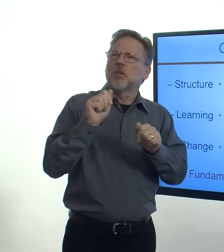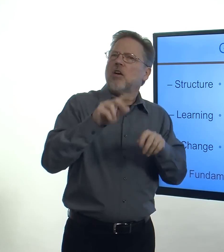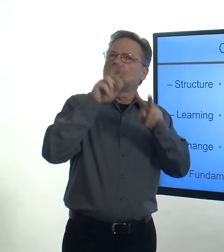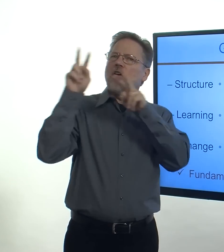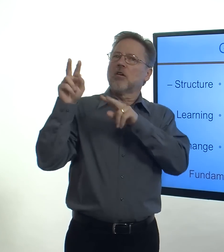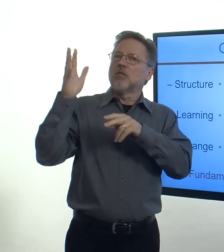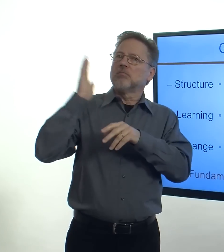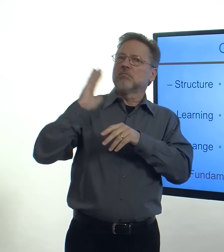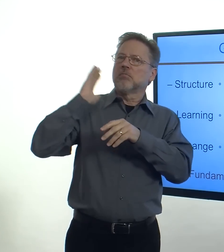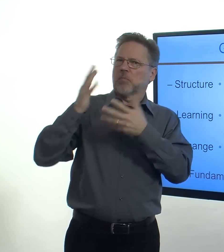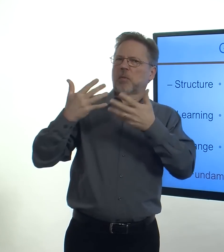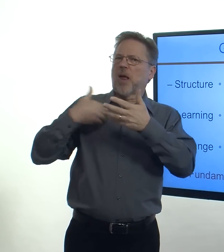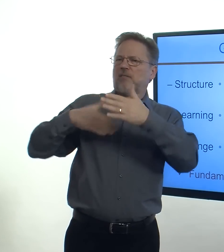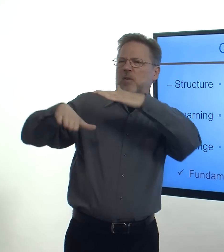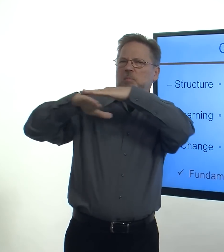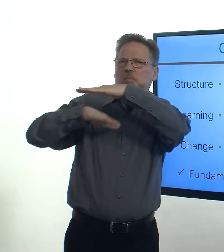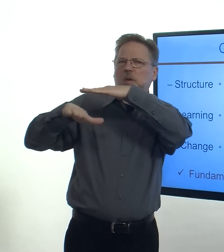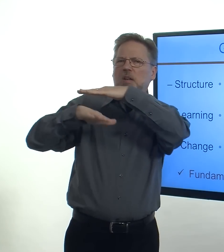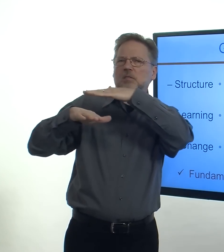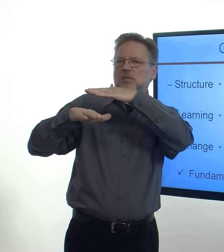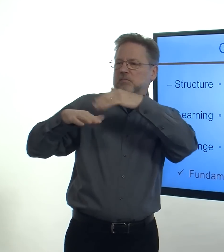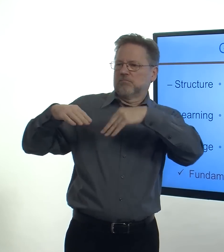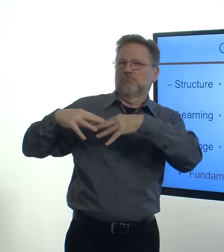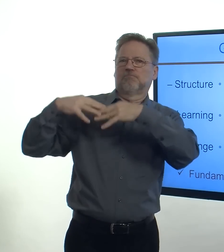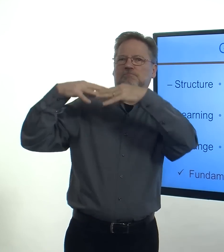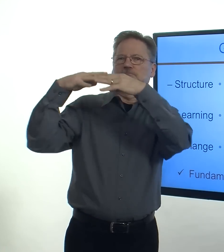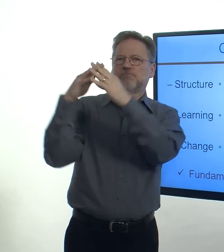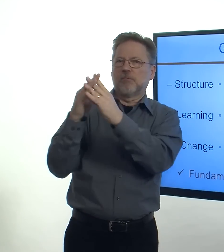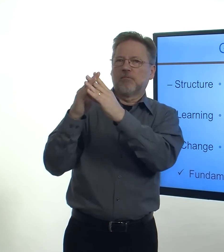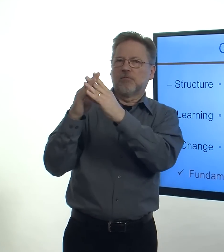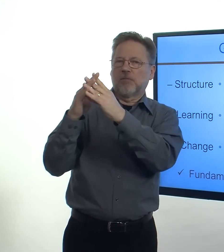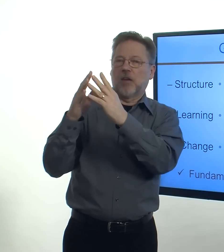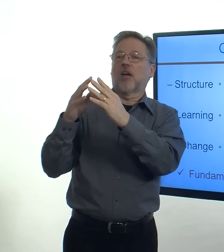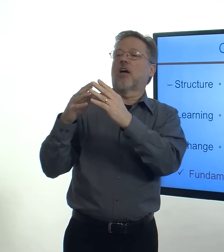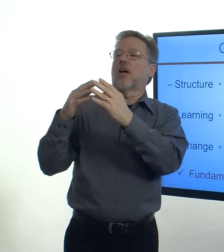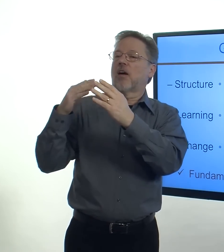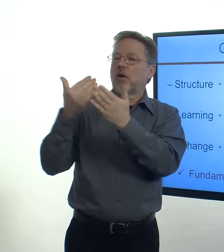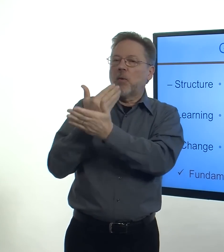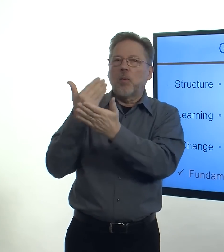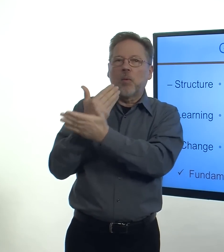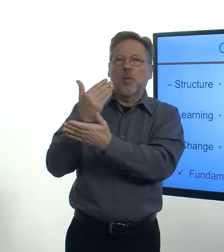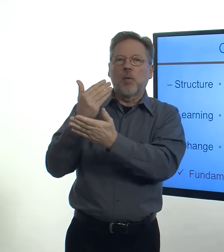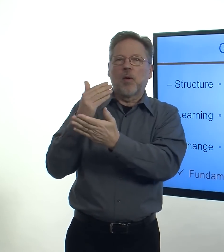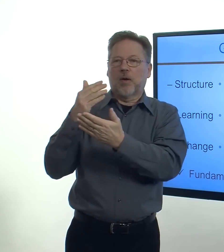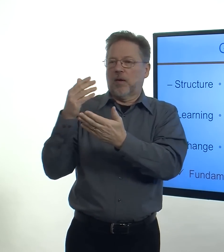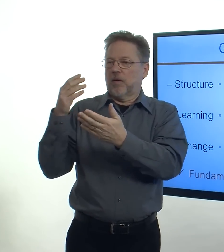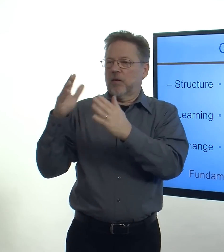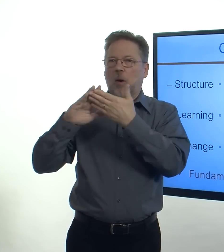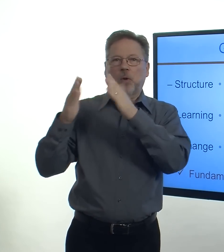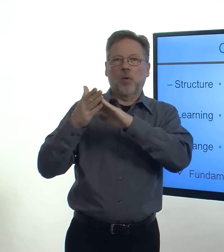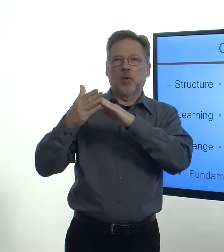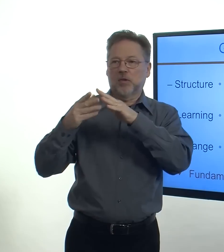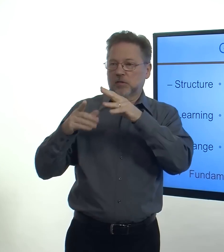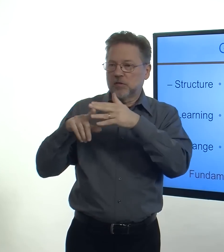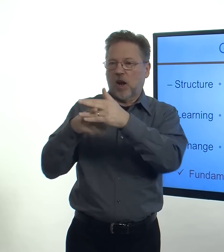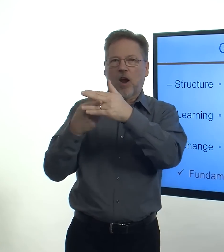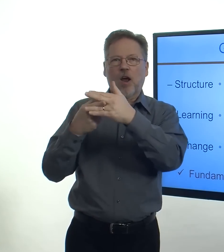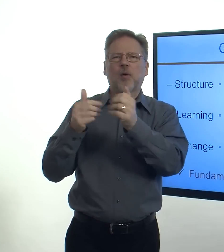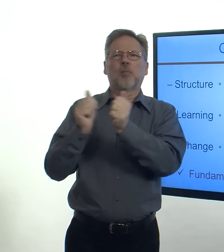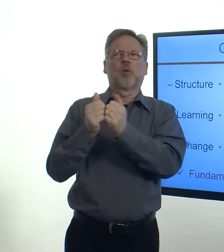Also, we can look to early ASL to see the basic beginnings of newly emerging languages.